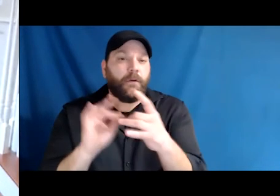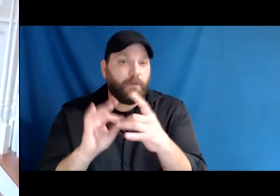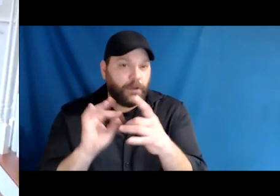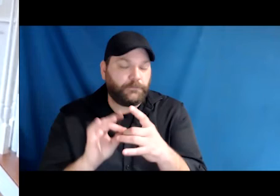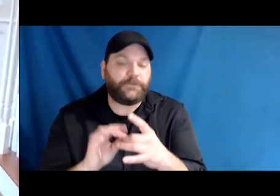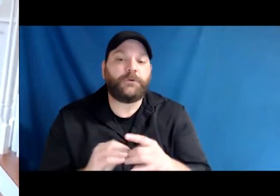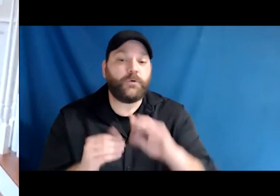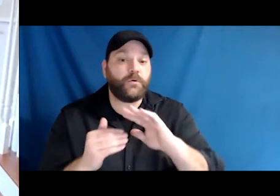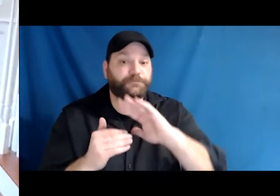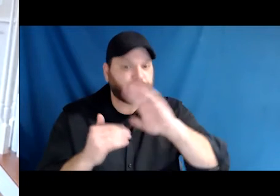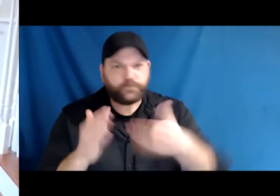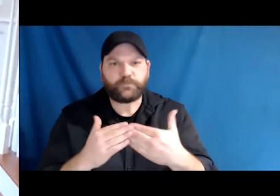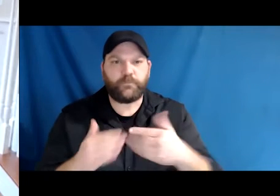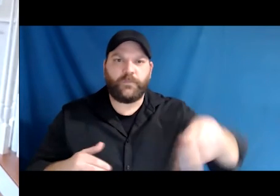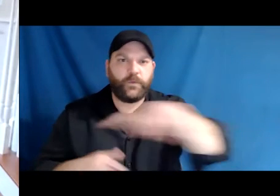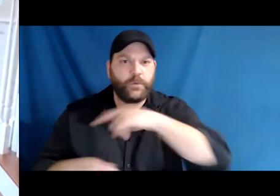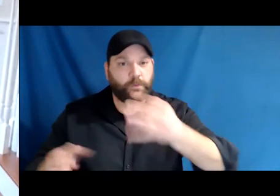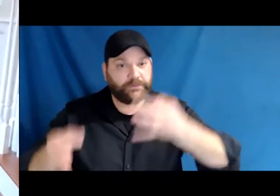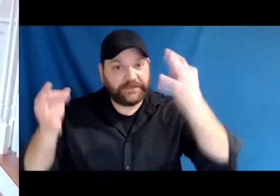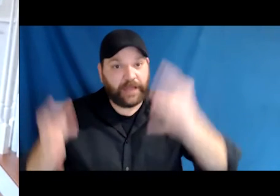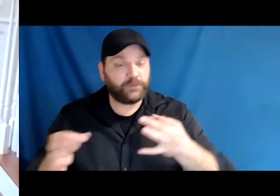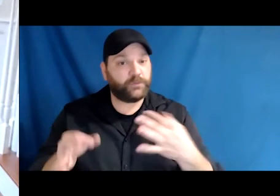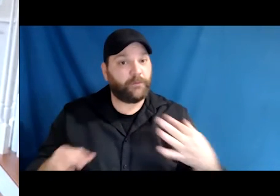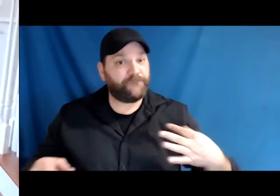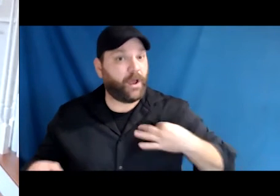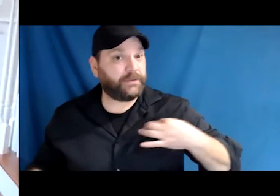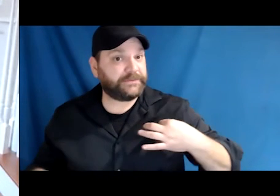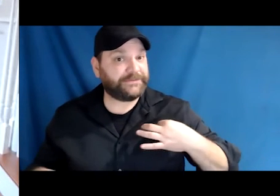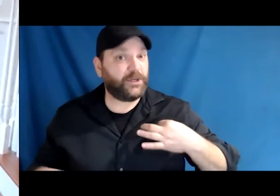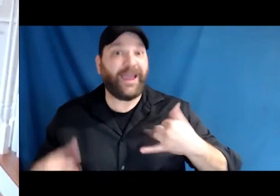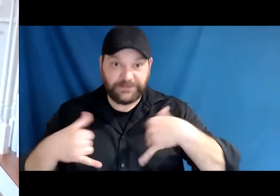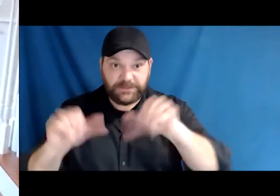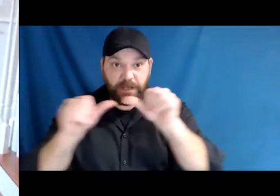who volunteered and continues to volunteer as a Healthy Ambassador.